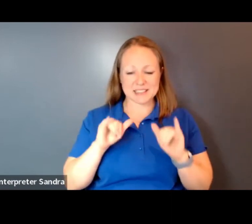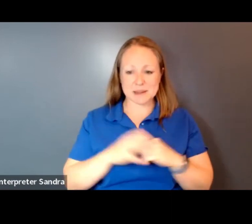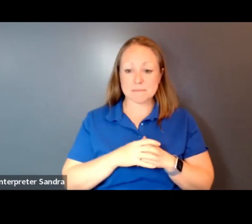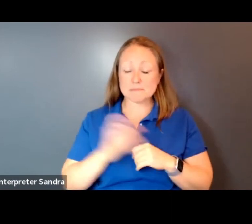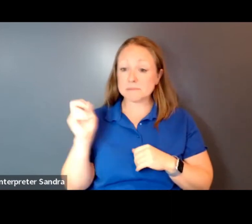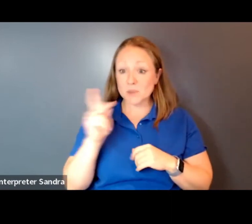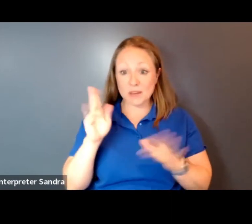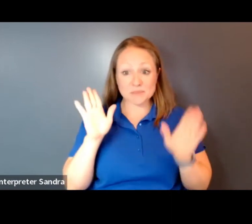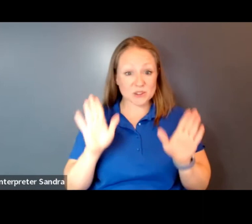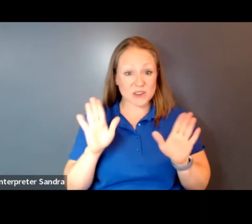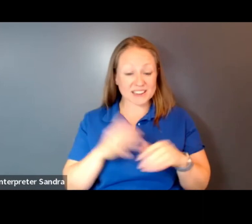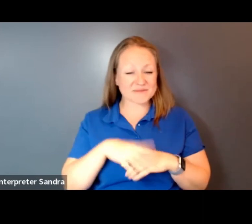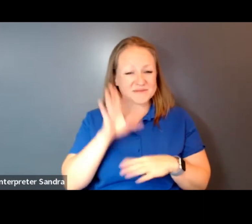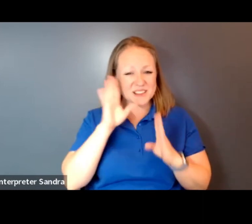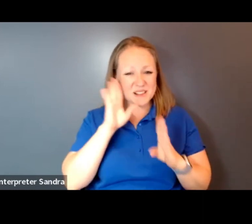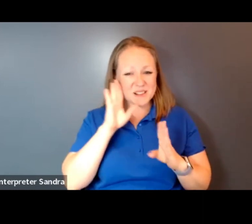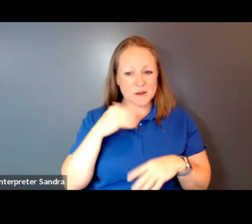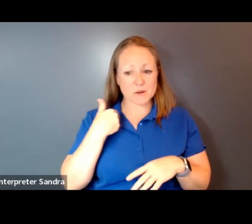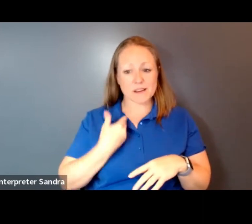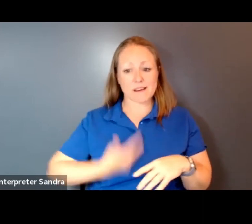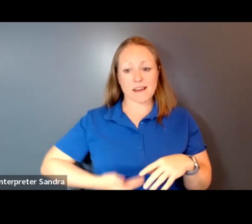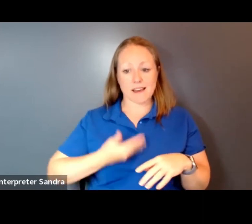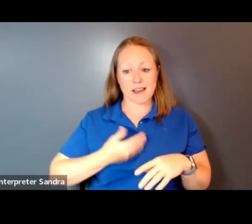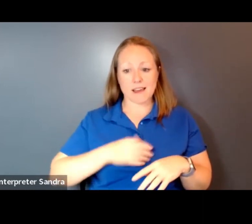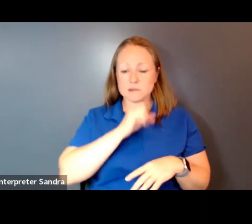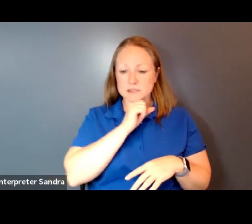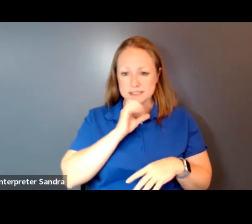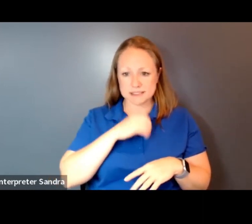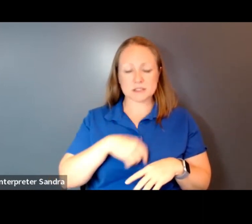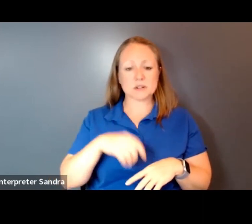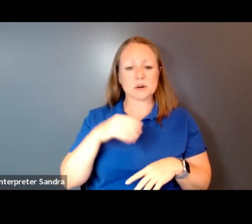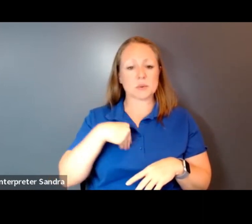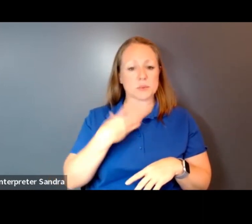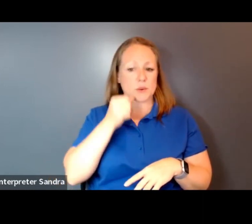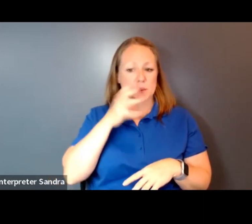am a senior White woman with